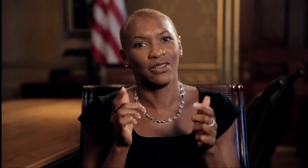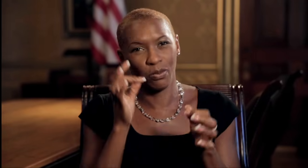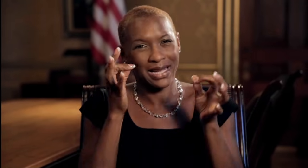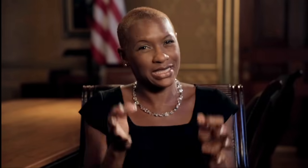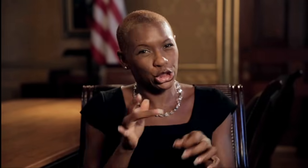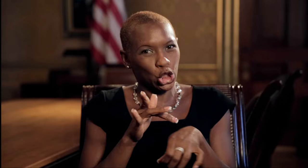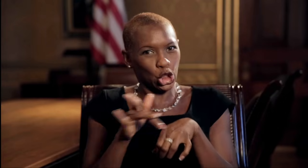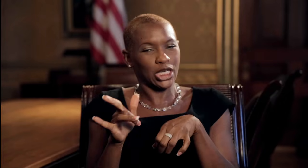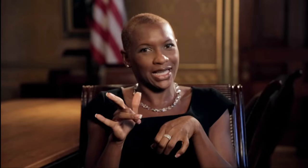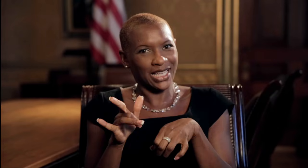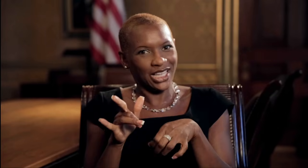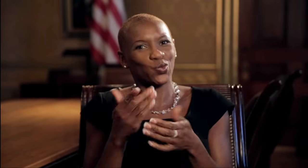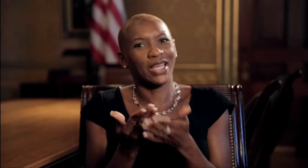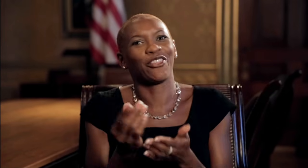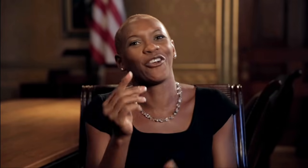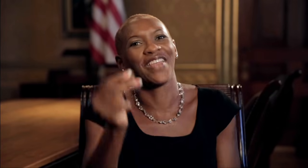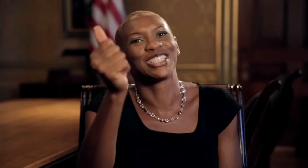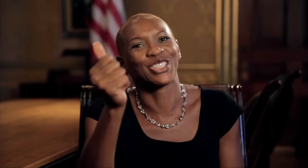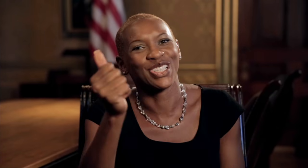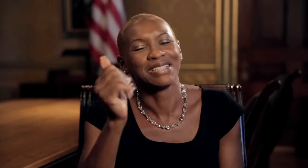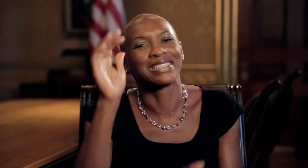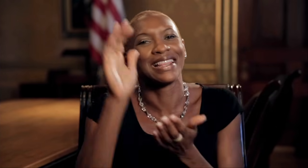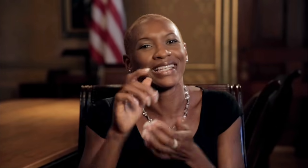If you make that decision early on, you get there faster.